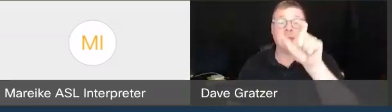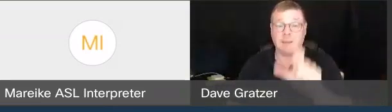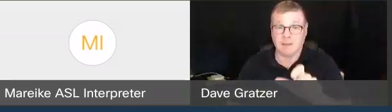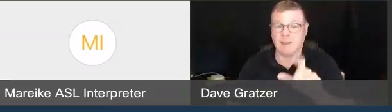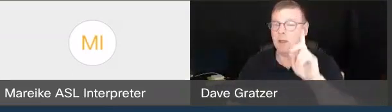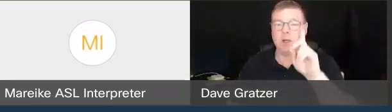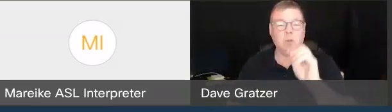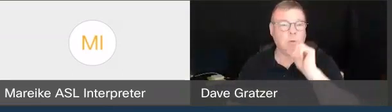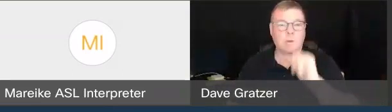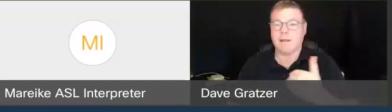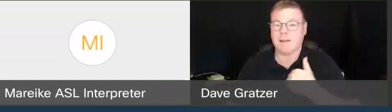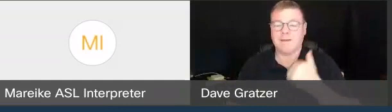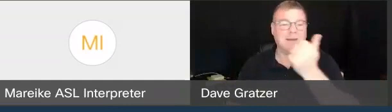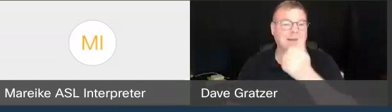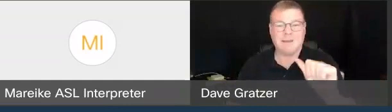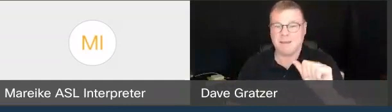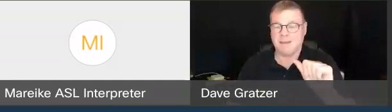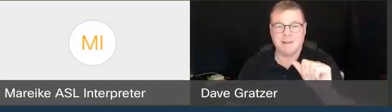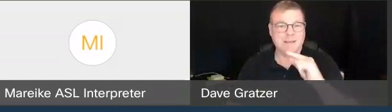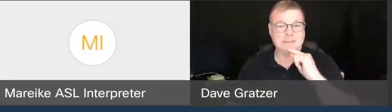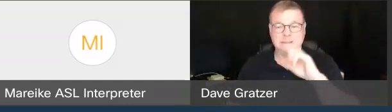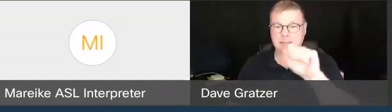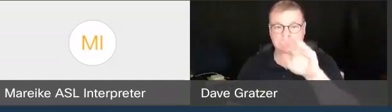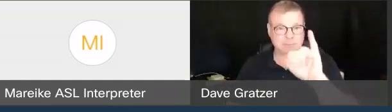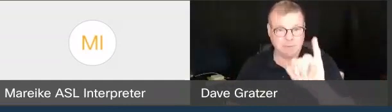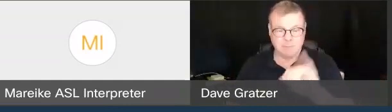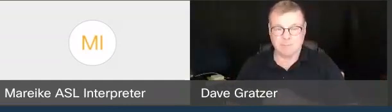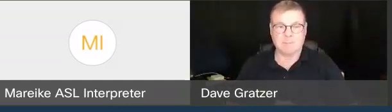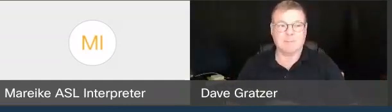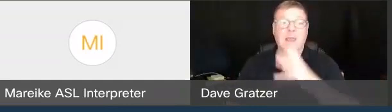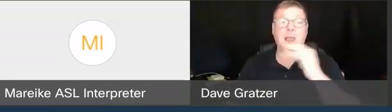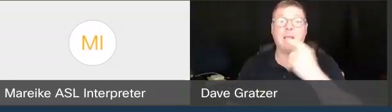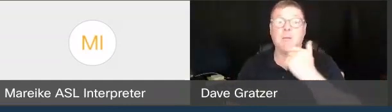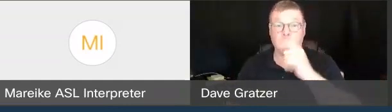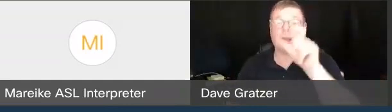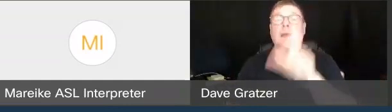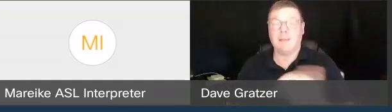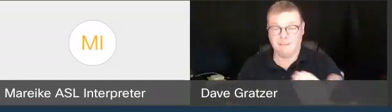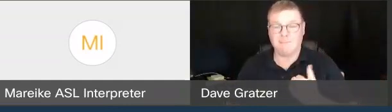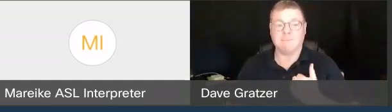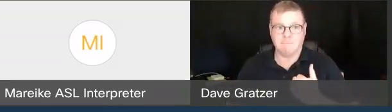have a severe mental illness. And the red bar are those who do, and you can see across the board